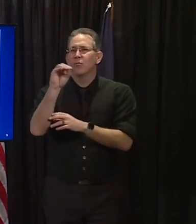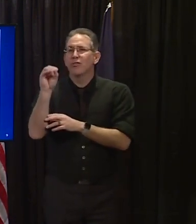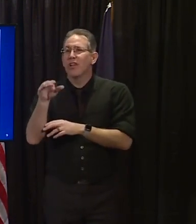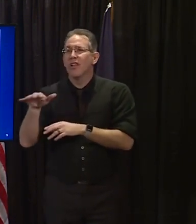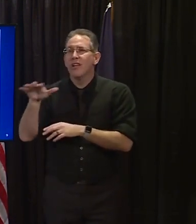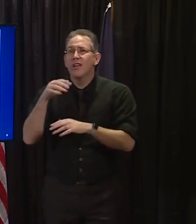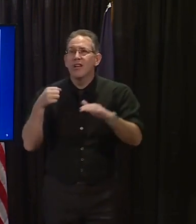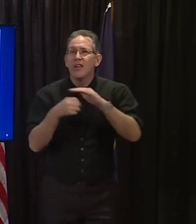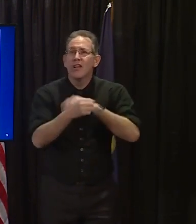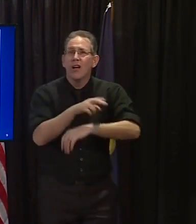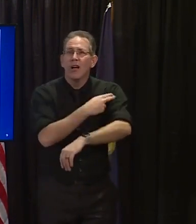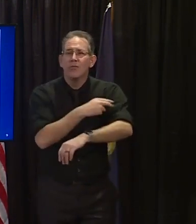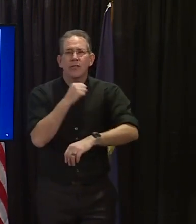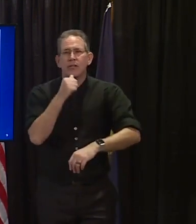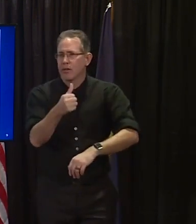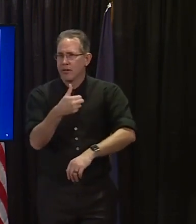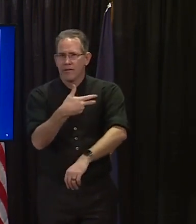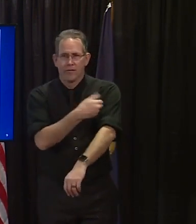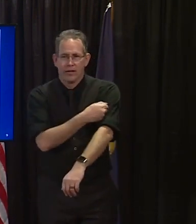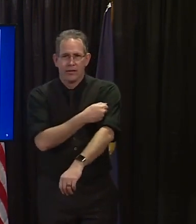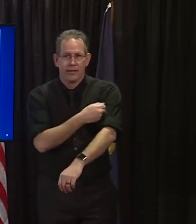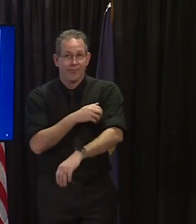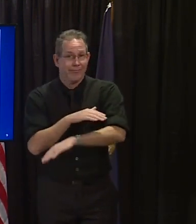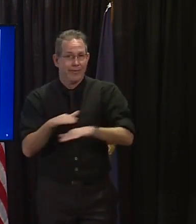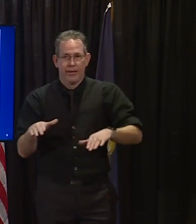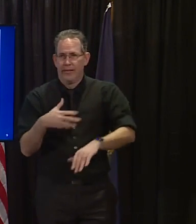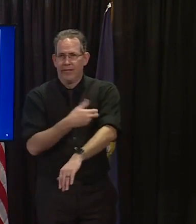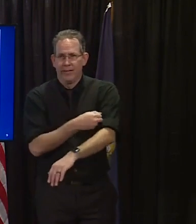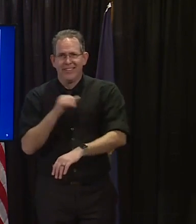the overall hospitalization number. But again one point of good news in our